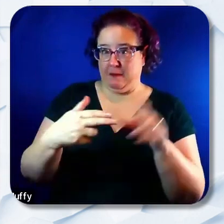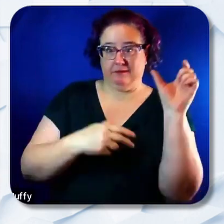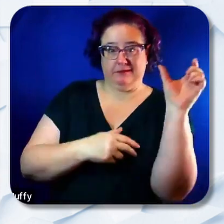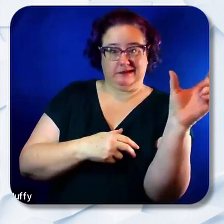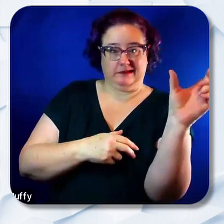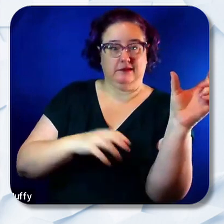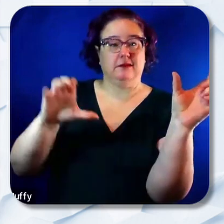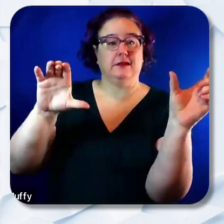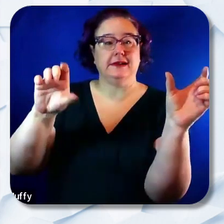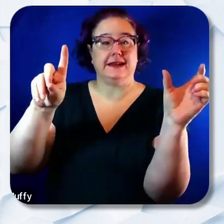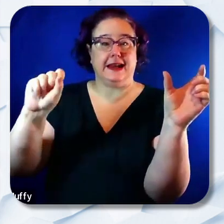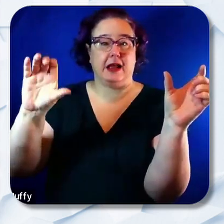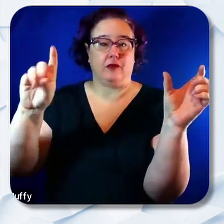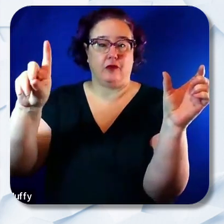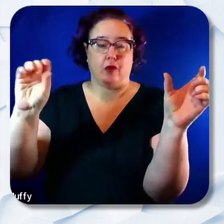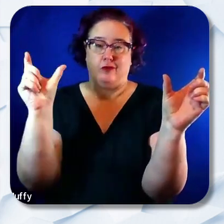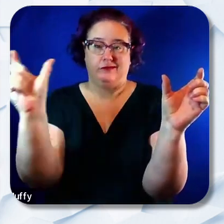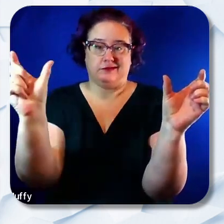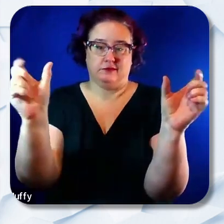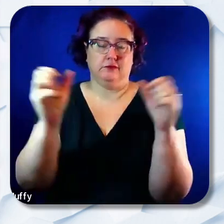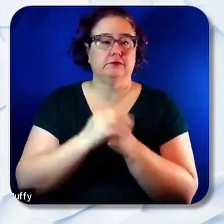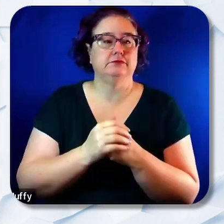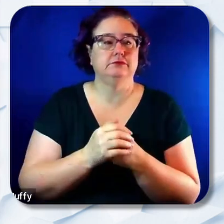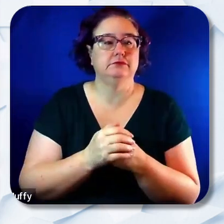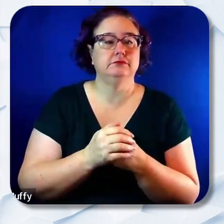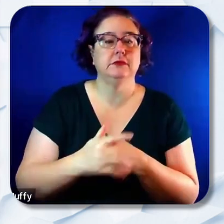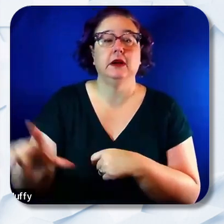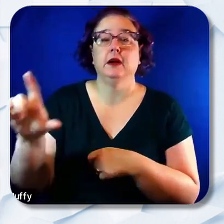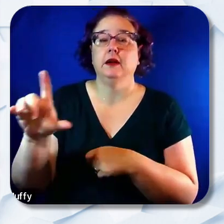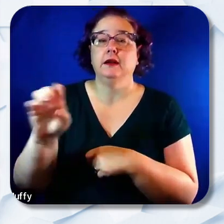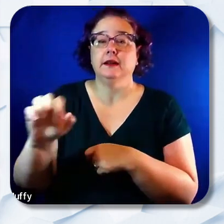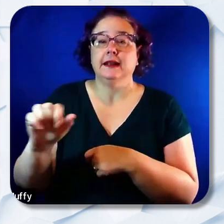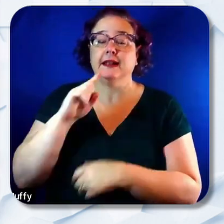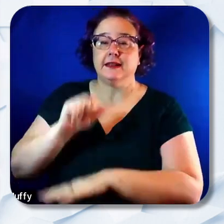LEAs are directed to select the submit button to submit their collection.